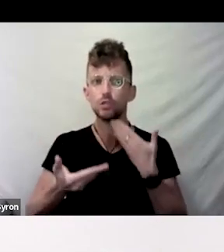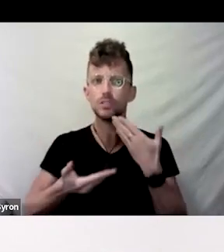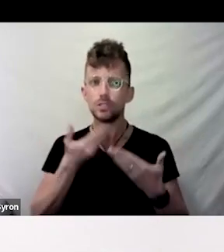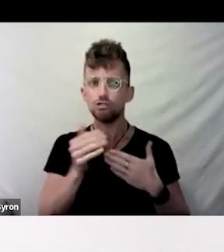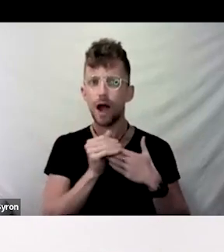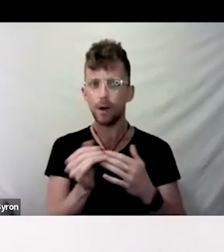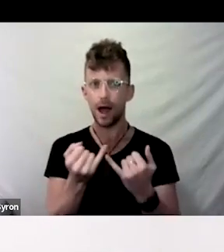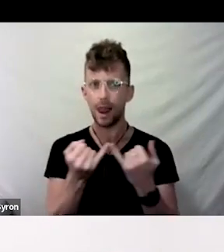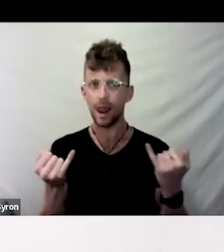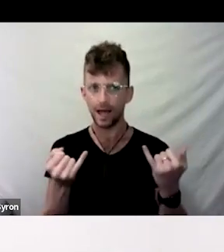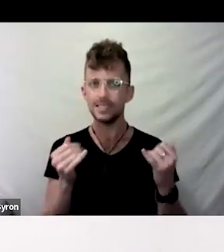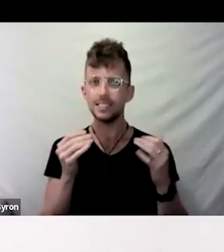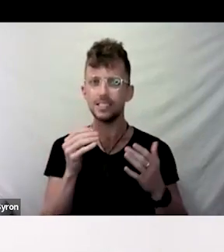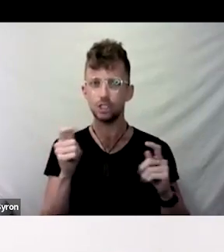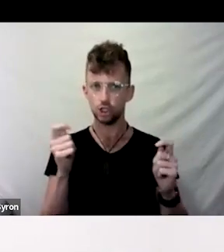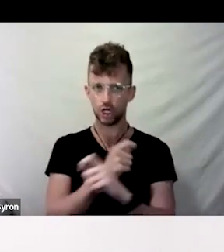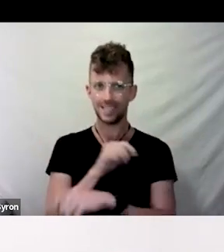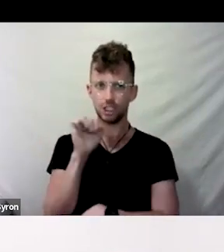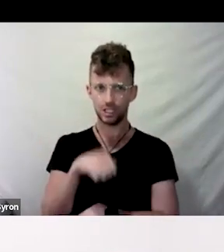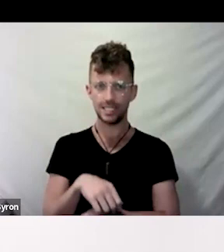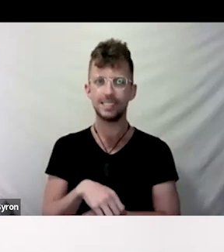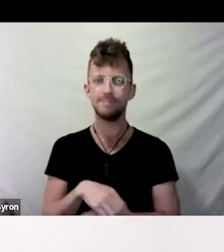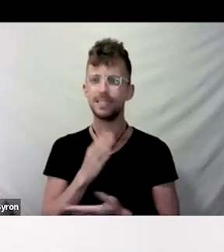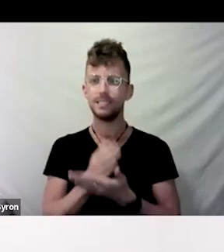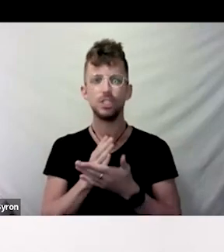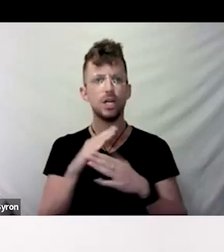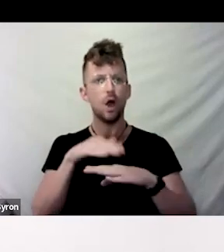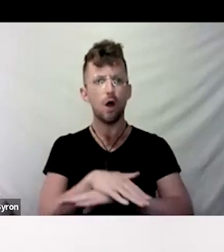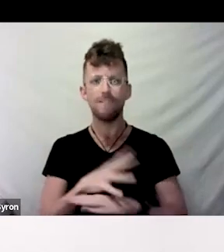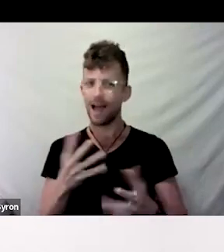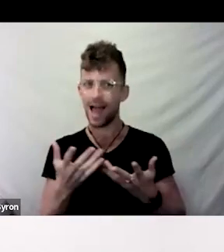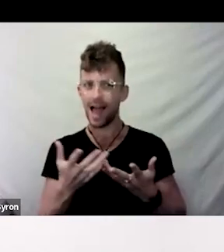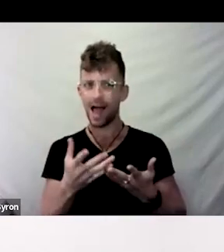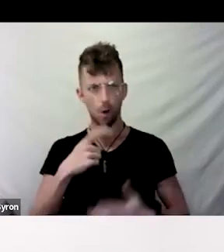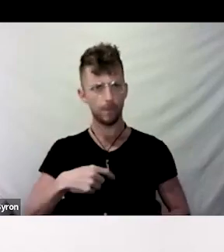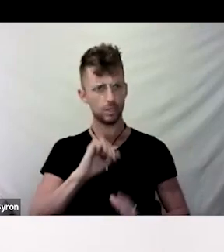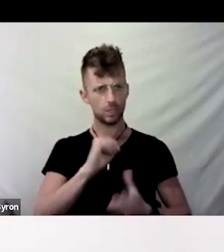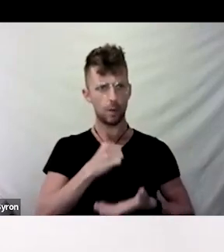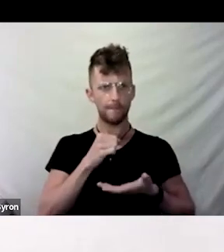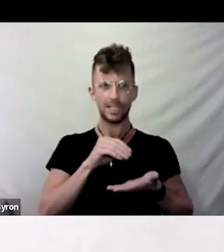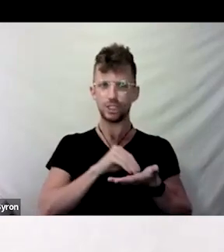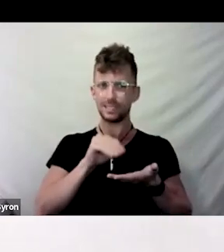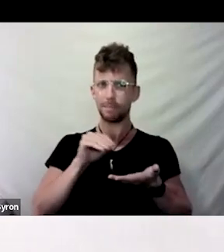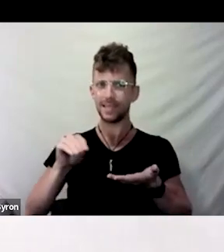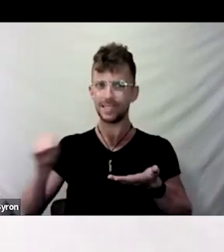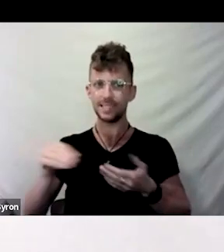if you can use your funding on particular purchases easier to understand. Now, I have just looked in the chat,